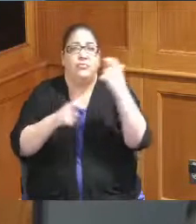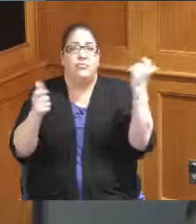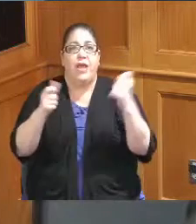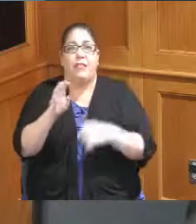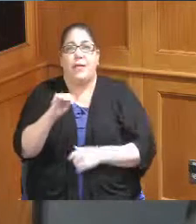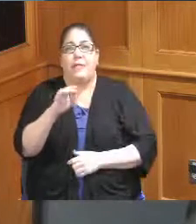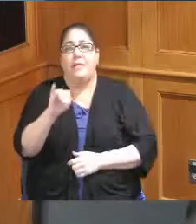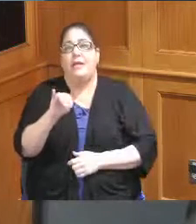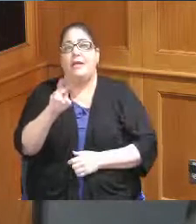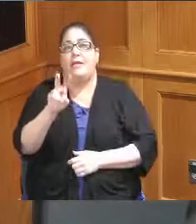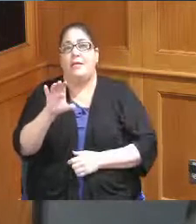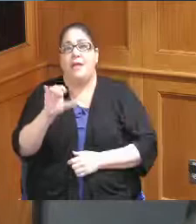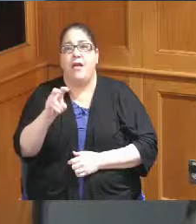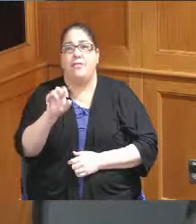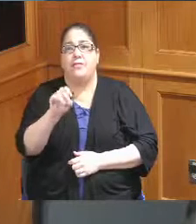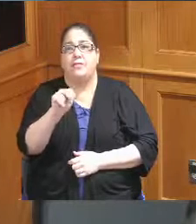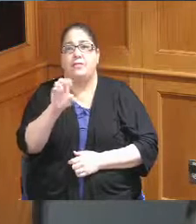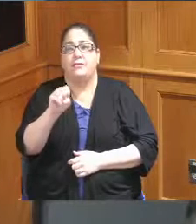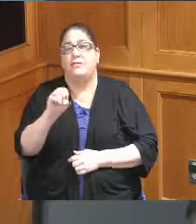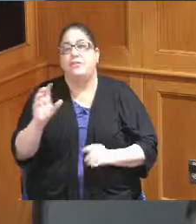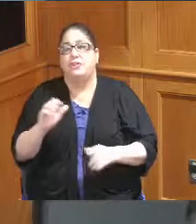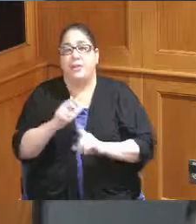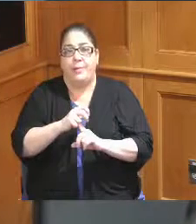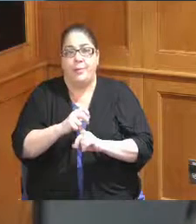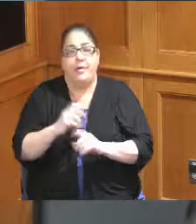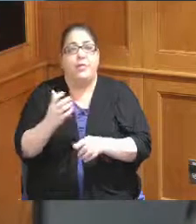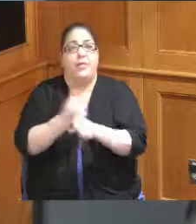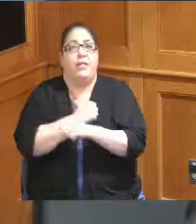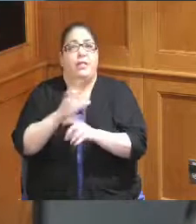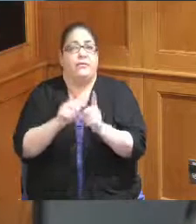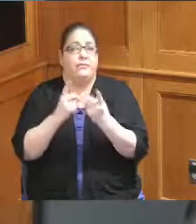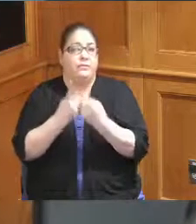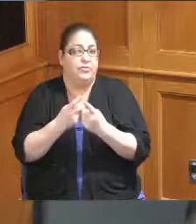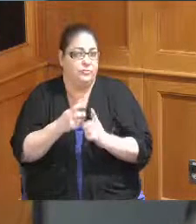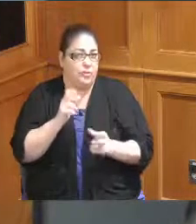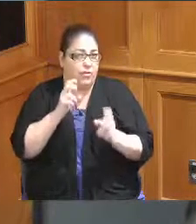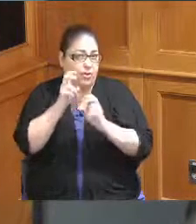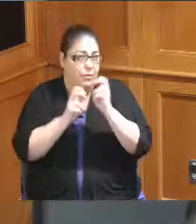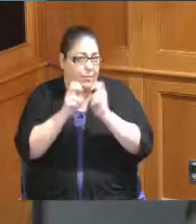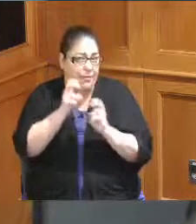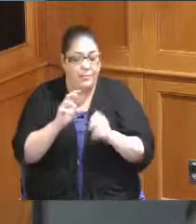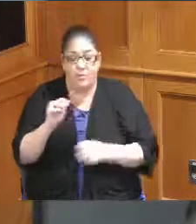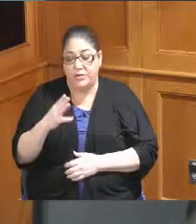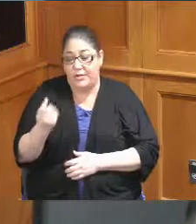Conference champions and winning the District Tournament whereas on March 11 coach Davis led